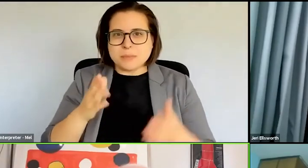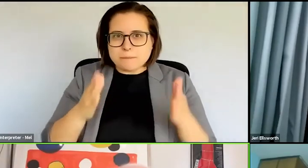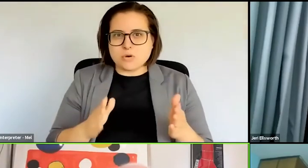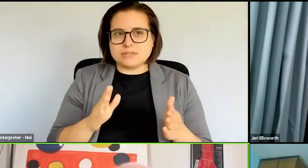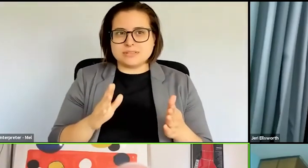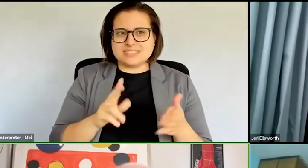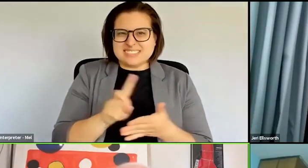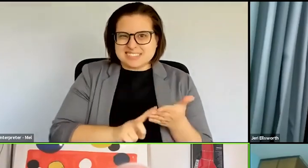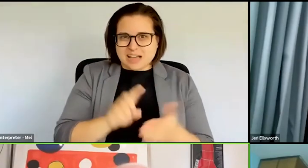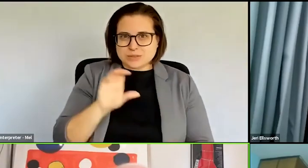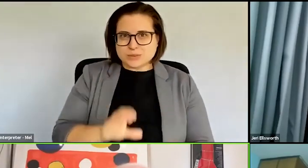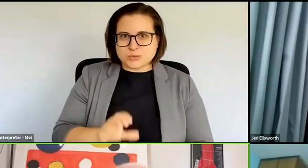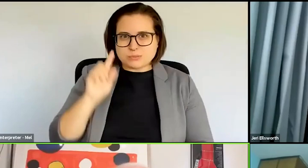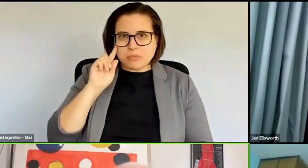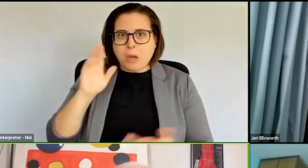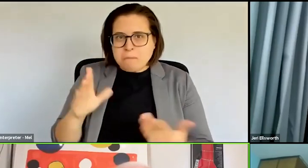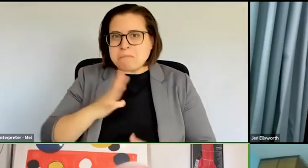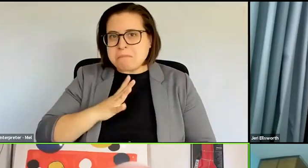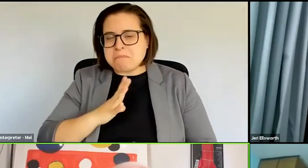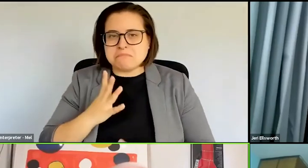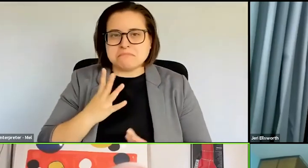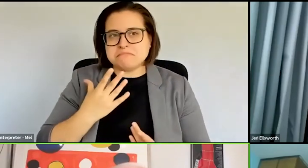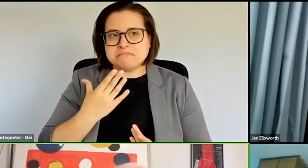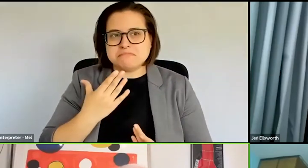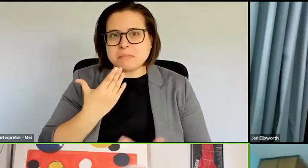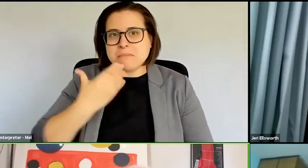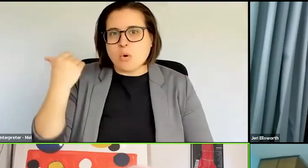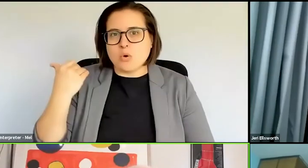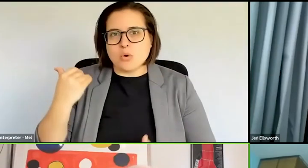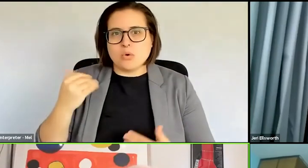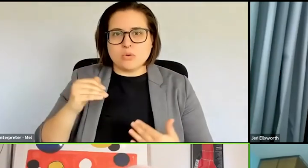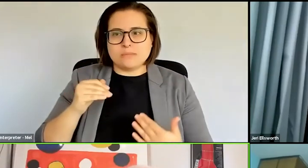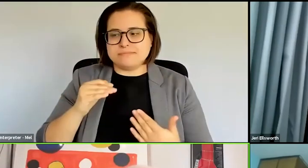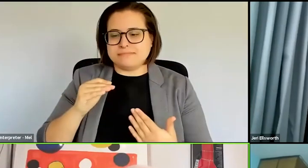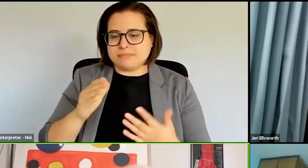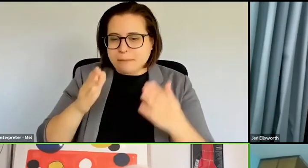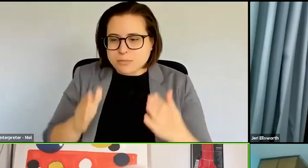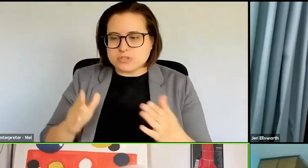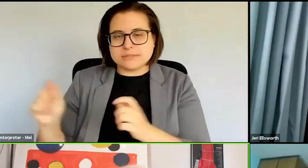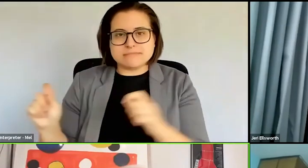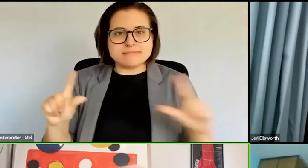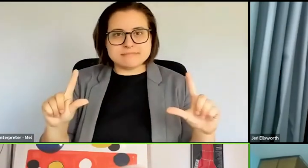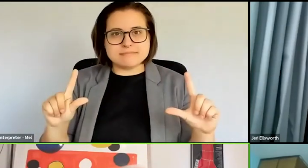or wasn't even aware of that way that humans tend to operate. I think the issue is -- what